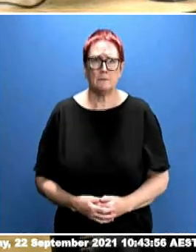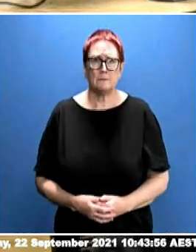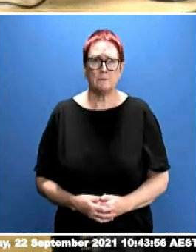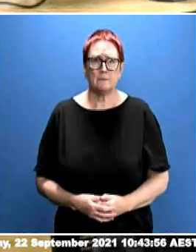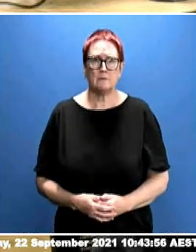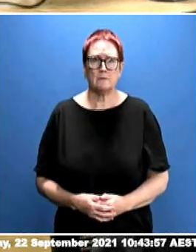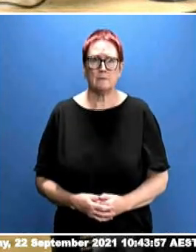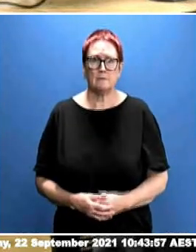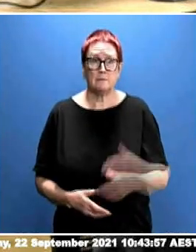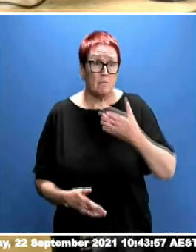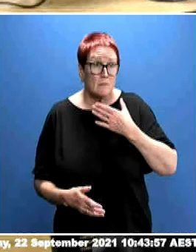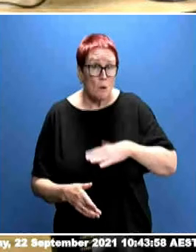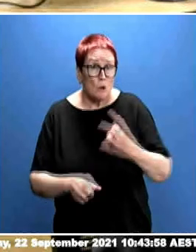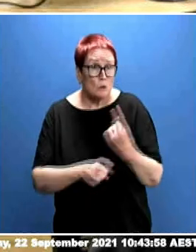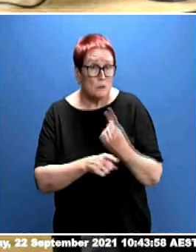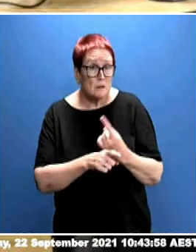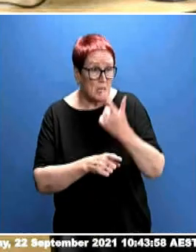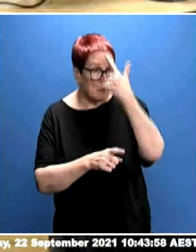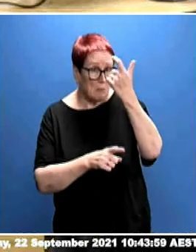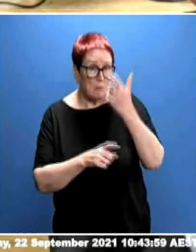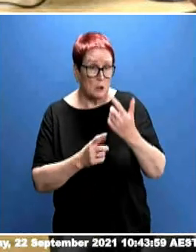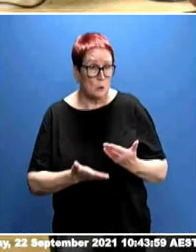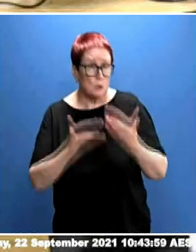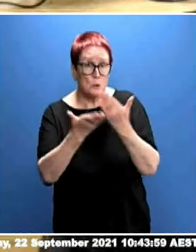Would you like to make any recommendations to the Royal Commission?